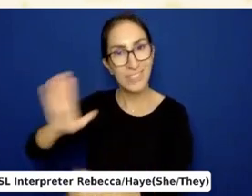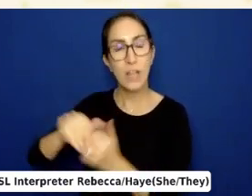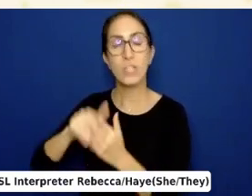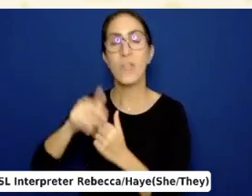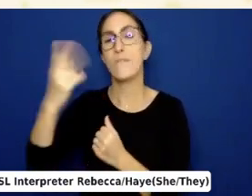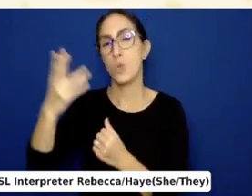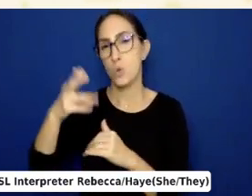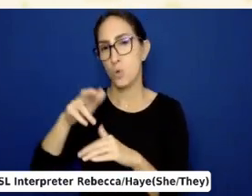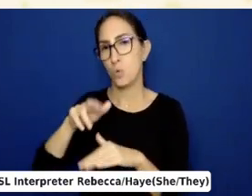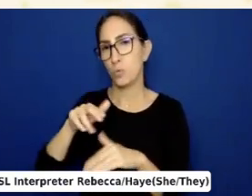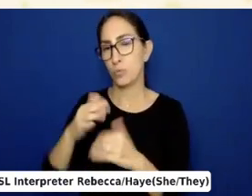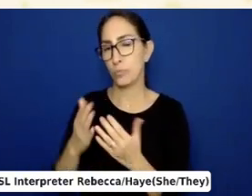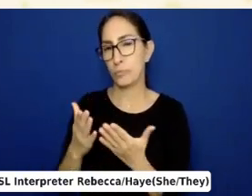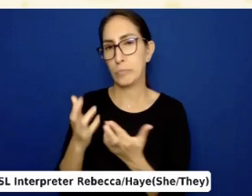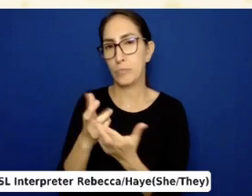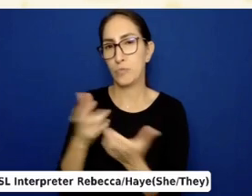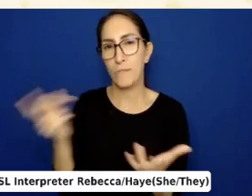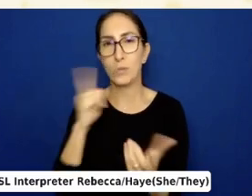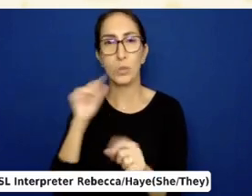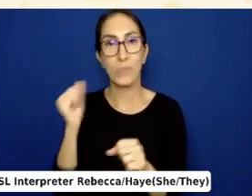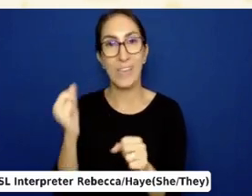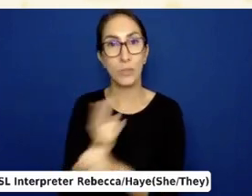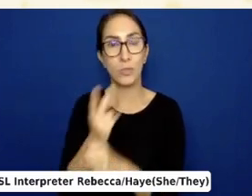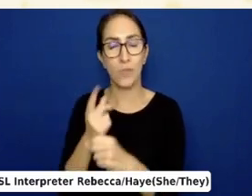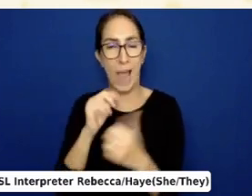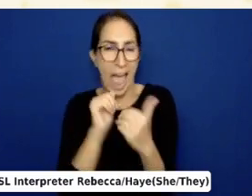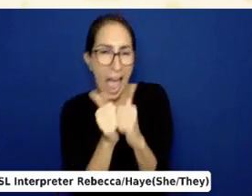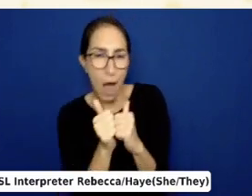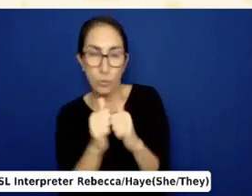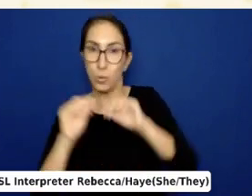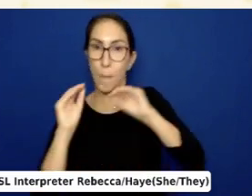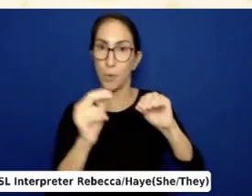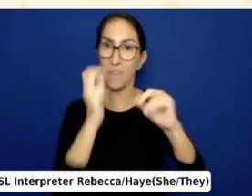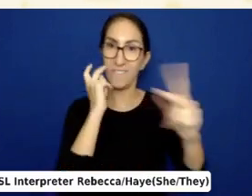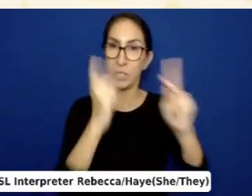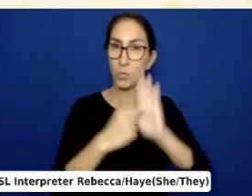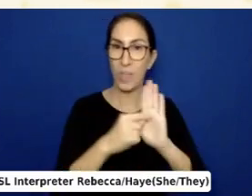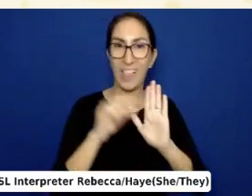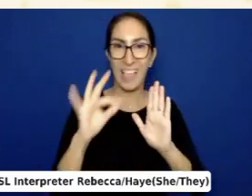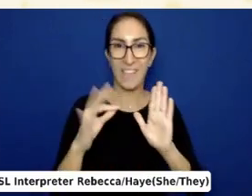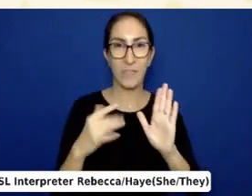how to create visualizations when you are, like, not in a budget. [chuckles]